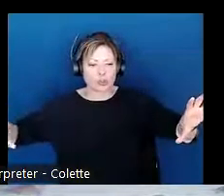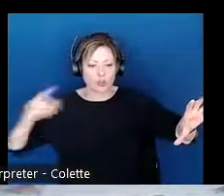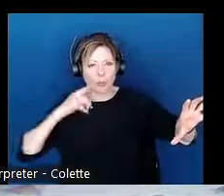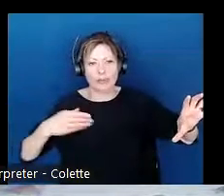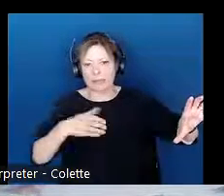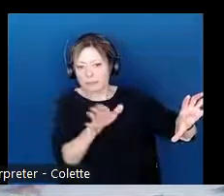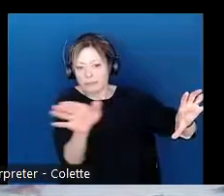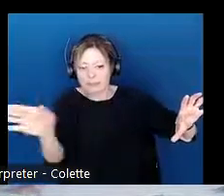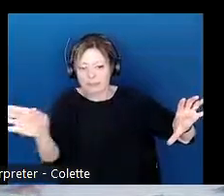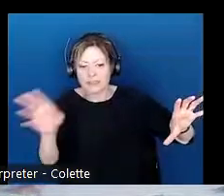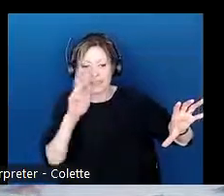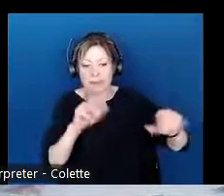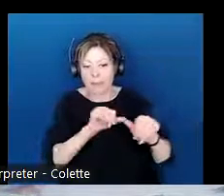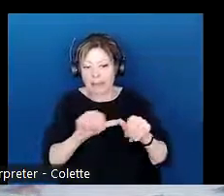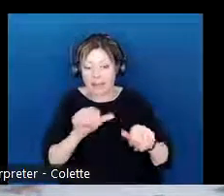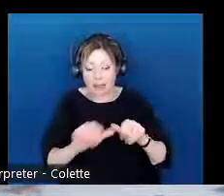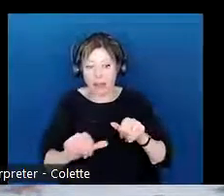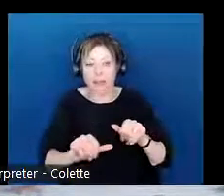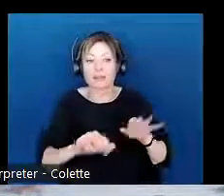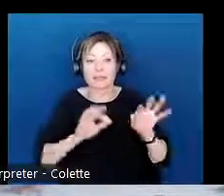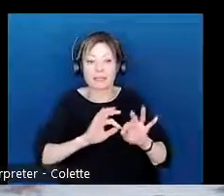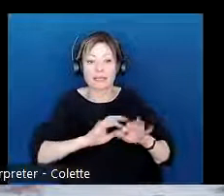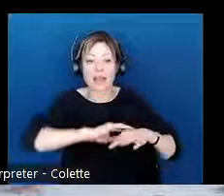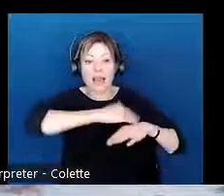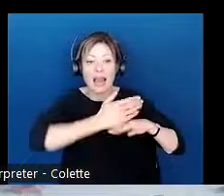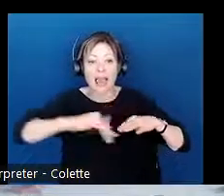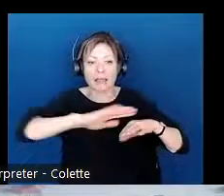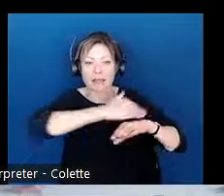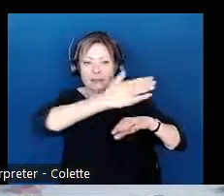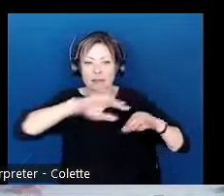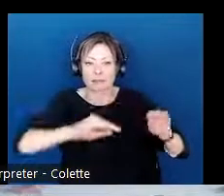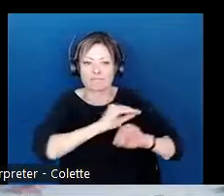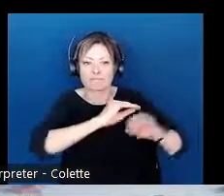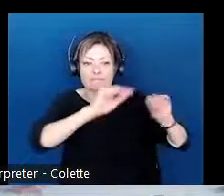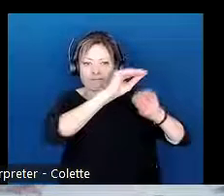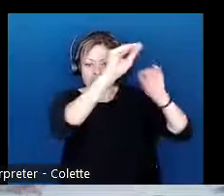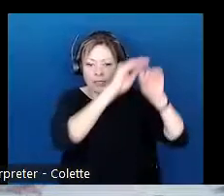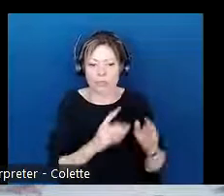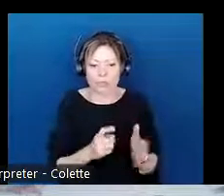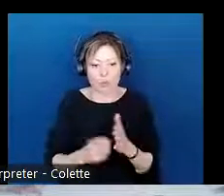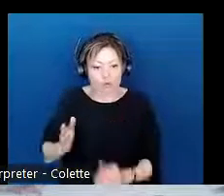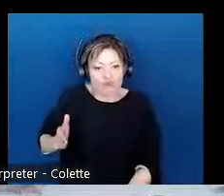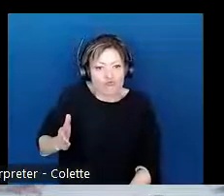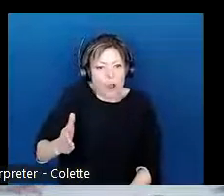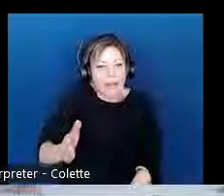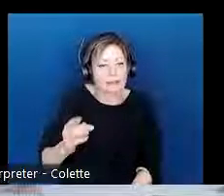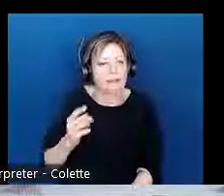a bit better. Yeah so just along the right hand side here so hedgerows are really important for